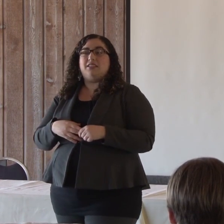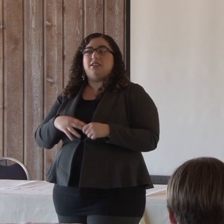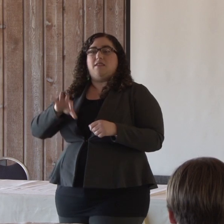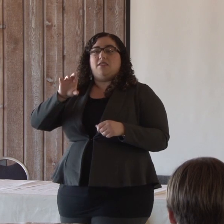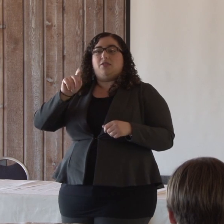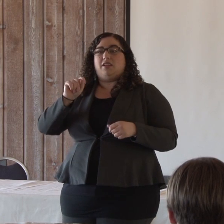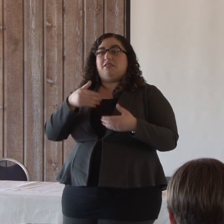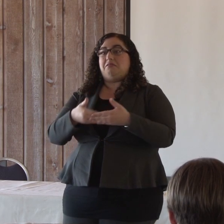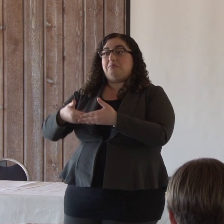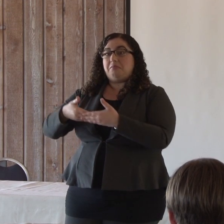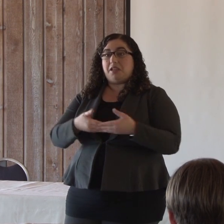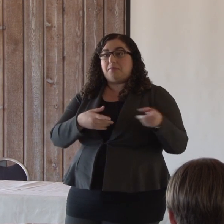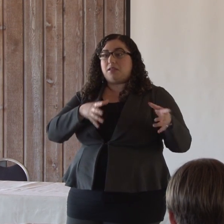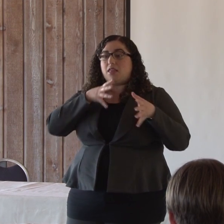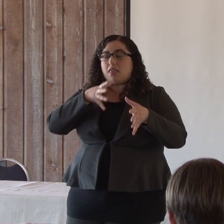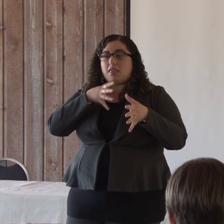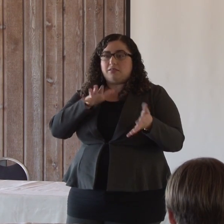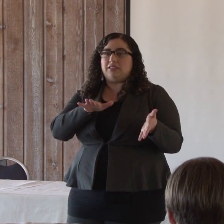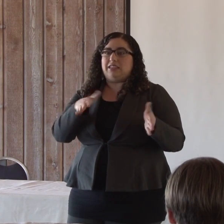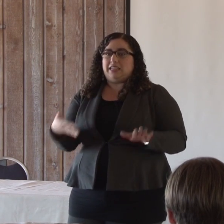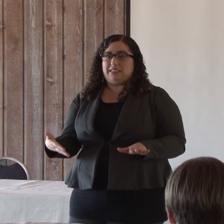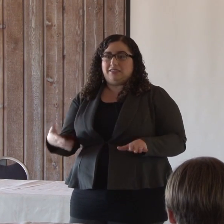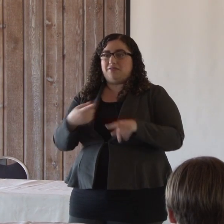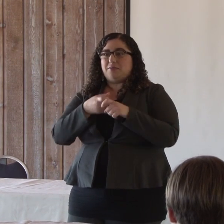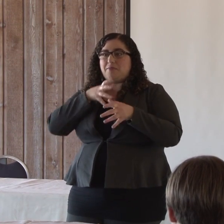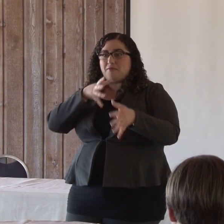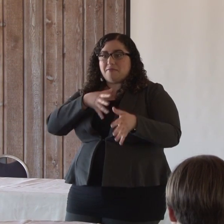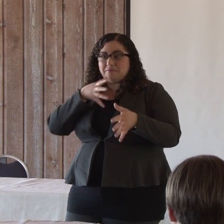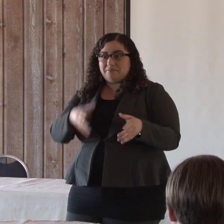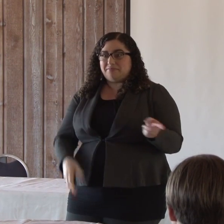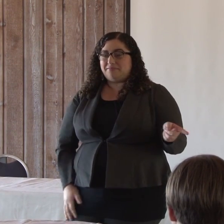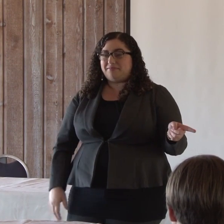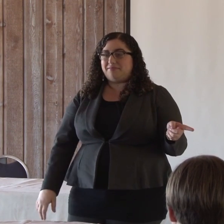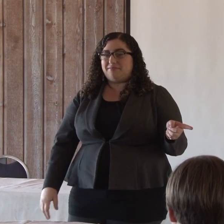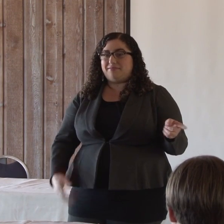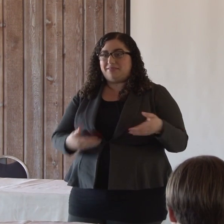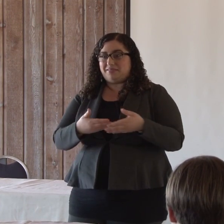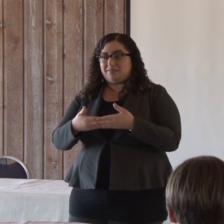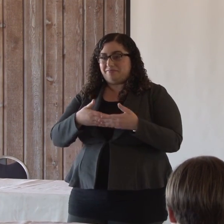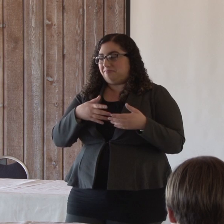mom had to have serious emergency surgery. And they found out that the baby.